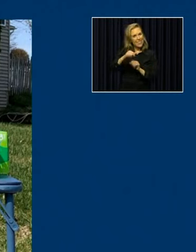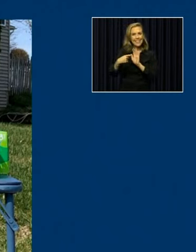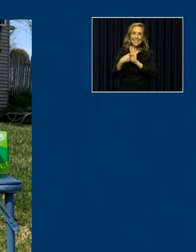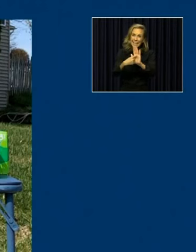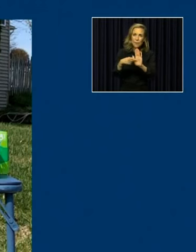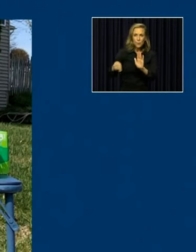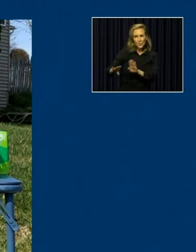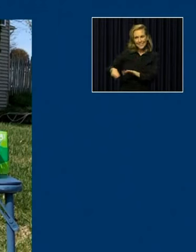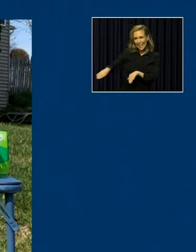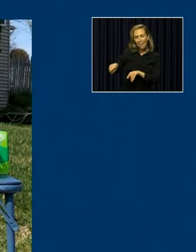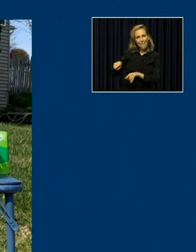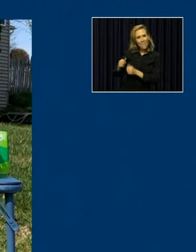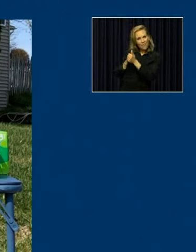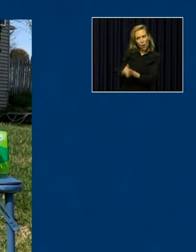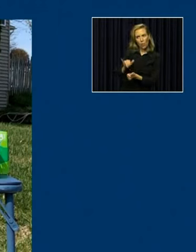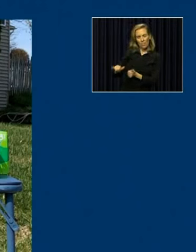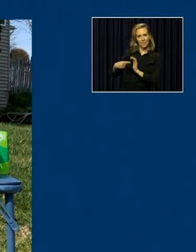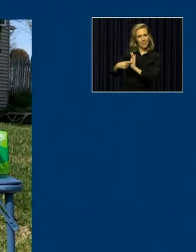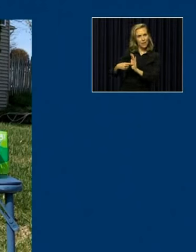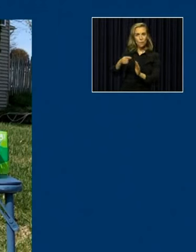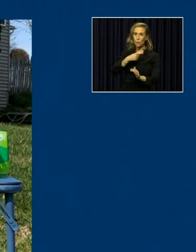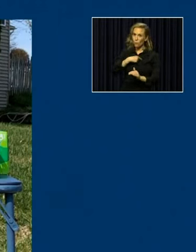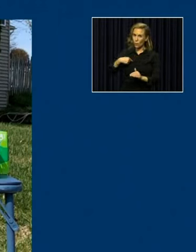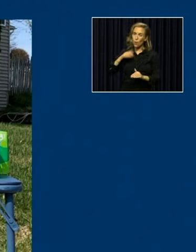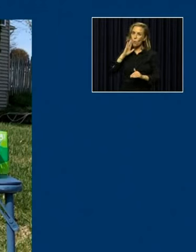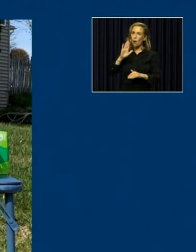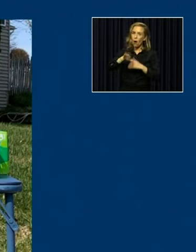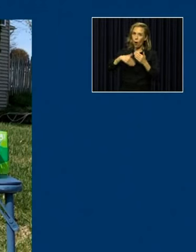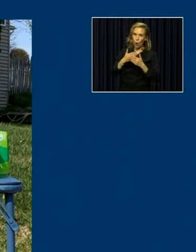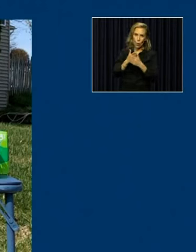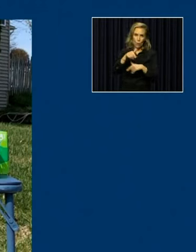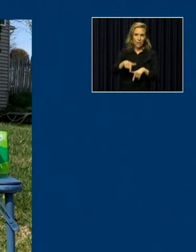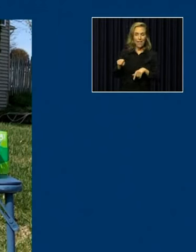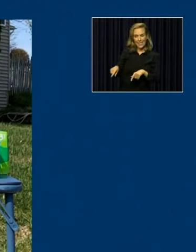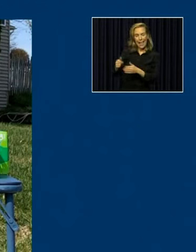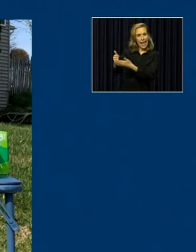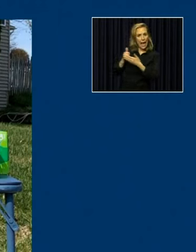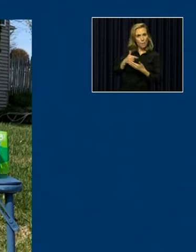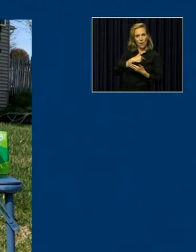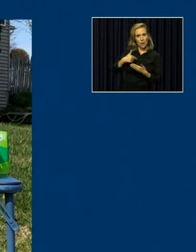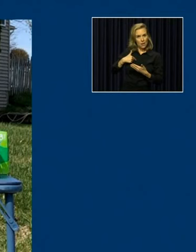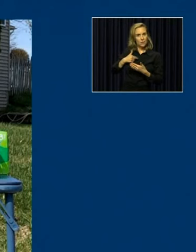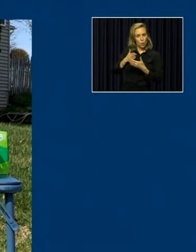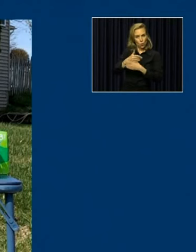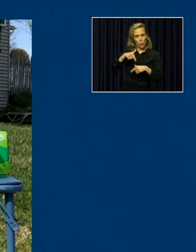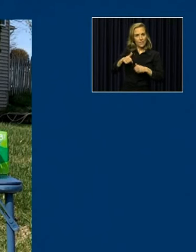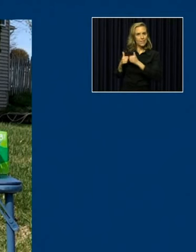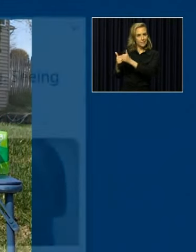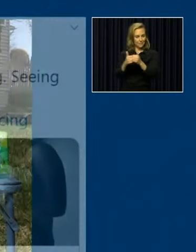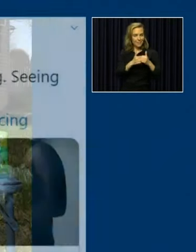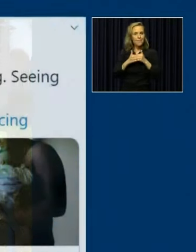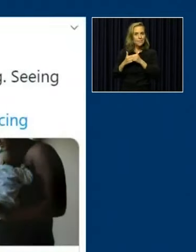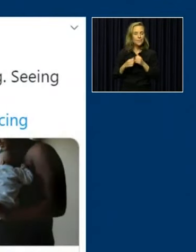KIDS SEEM TO BE DOING A PRETTY